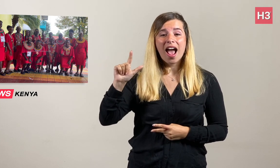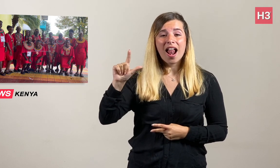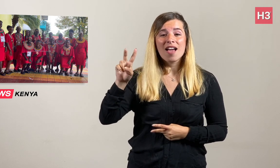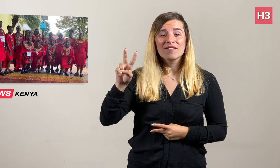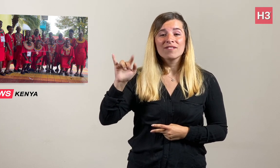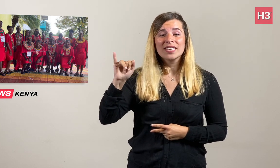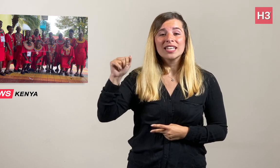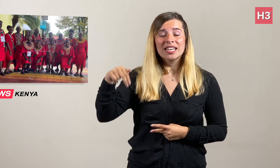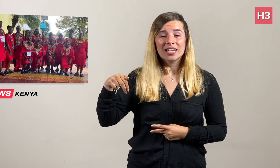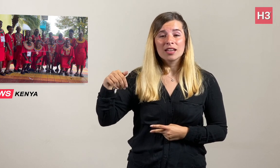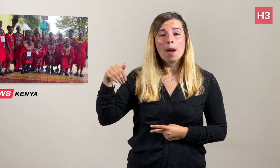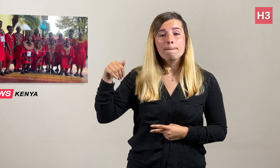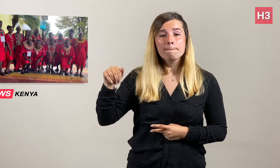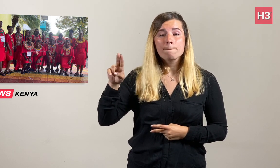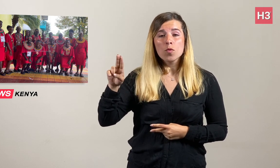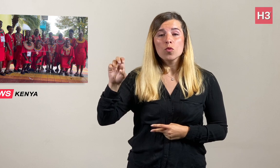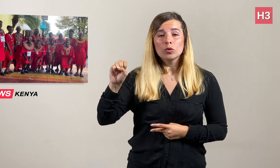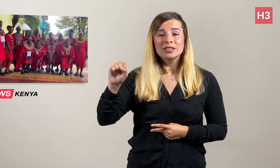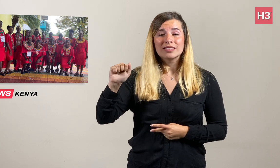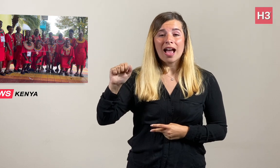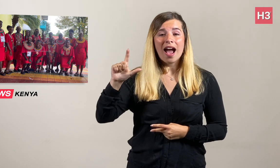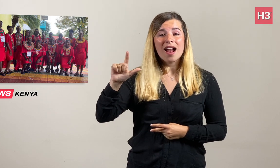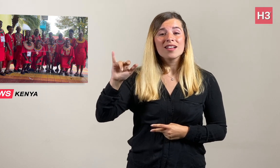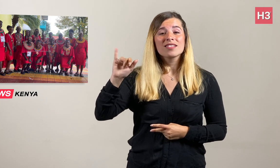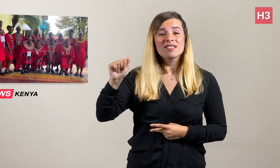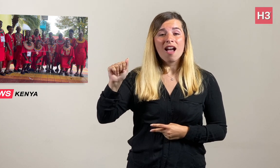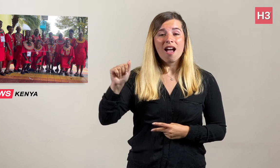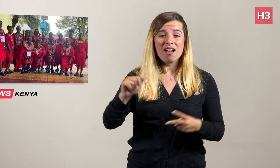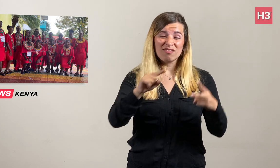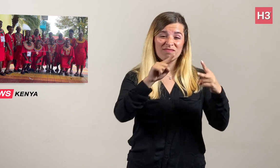an ovation of applause to 136 athletes representing